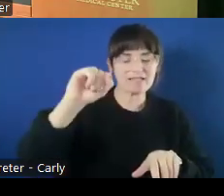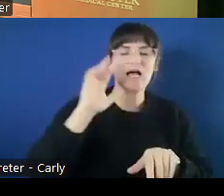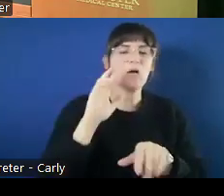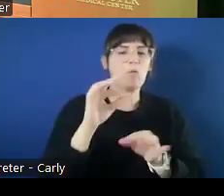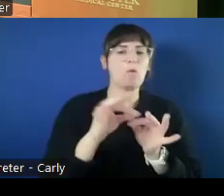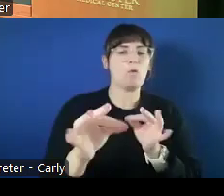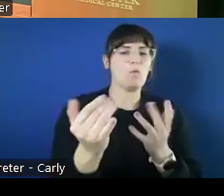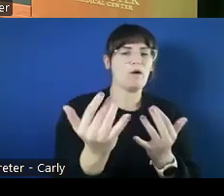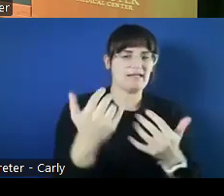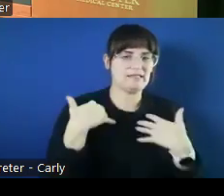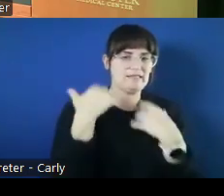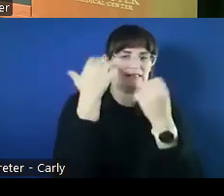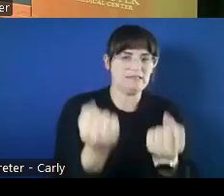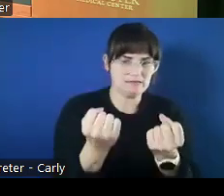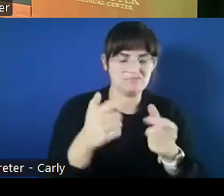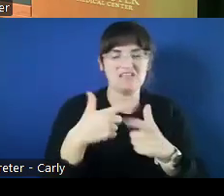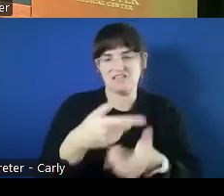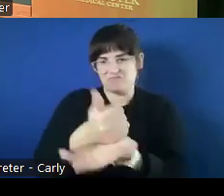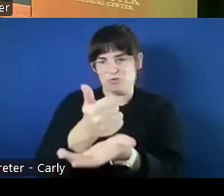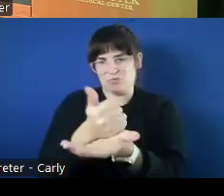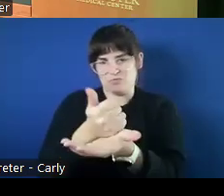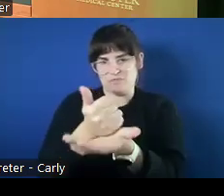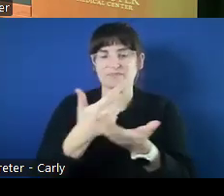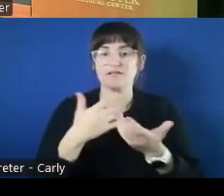a little bit better uh and once their kind of cardiac symptoms are a little bit better